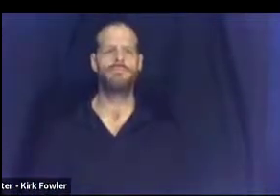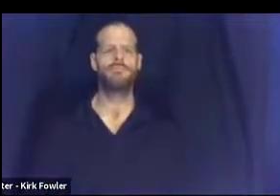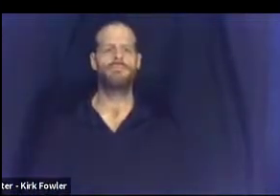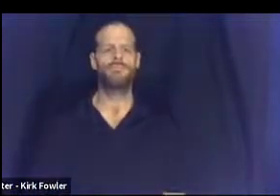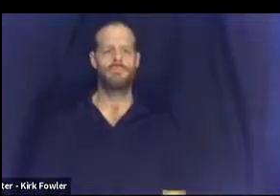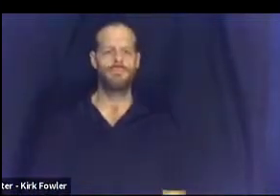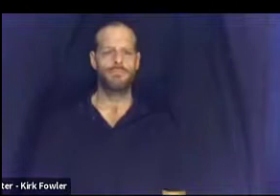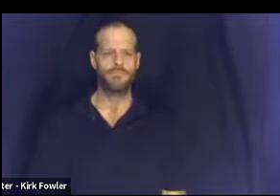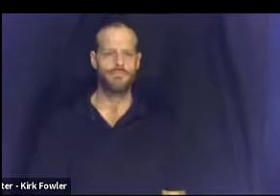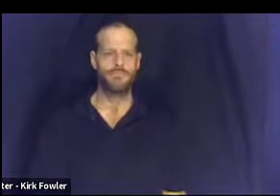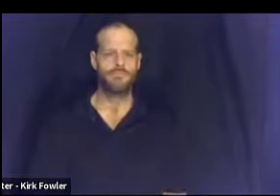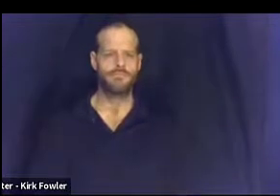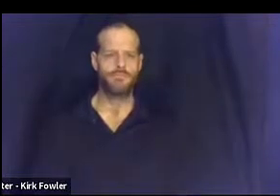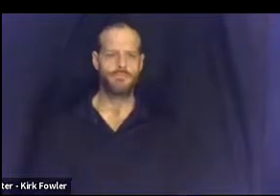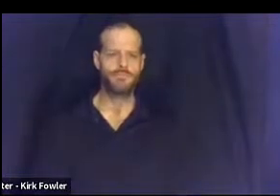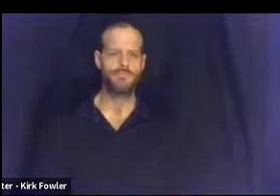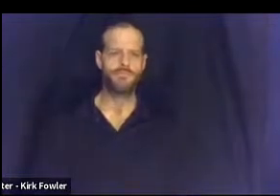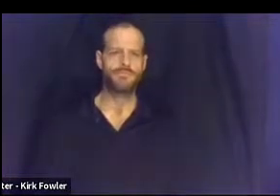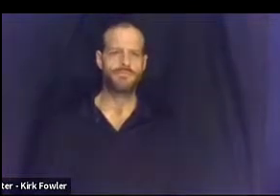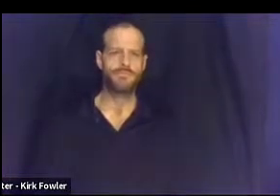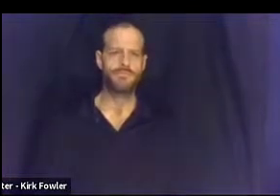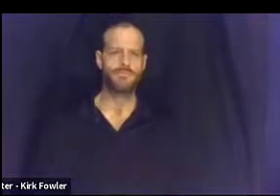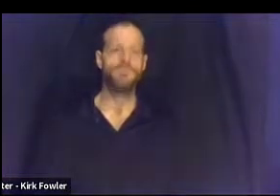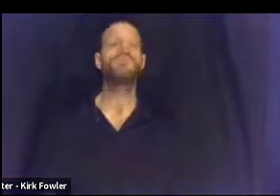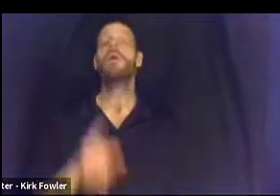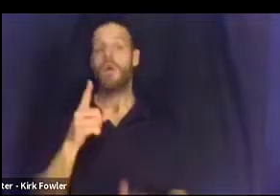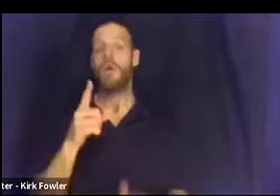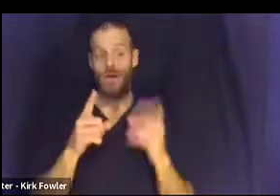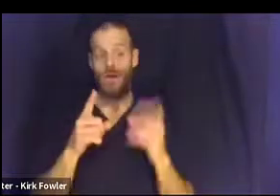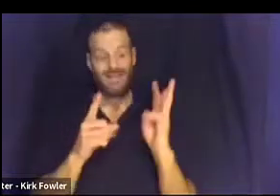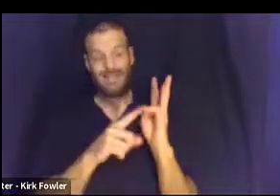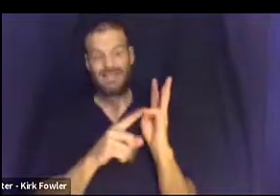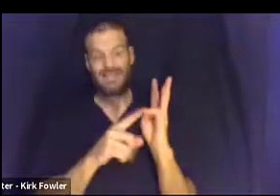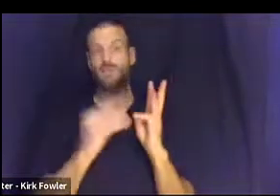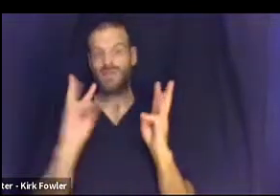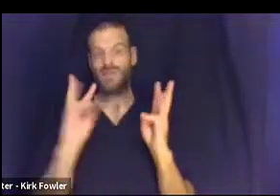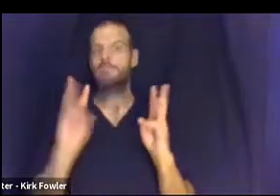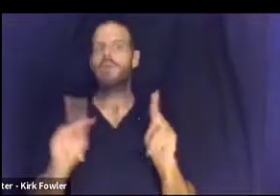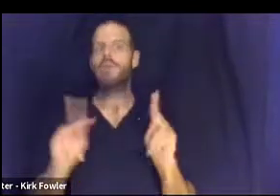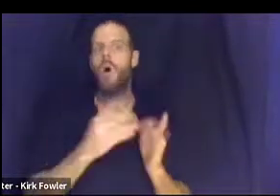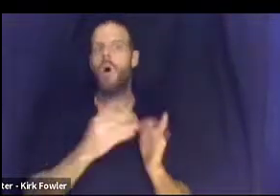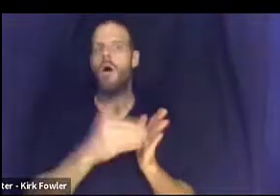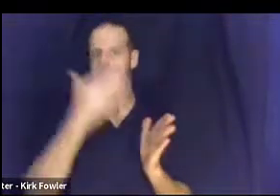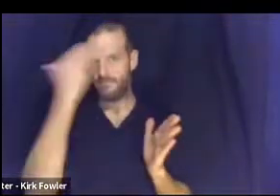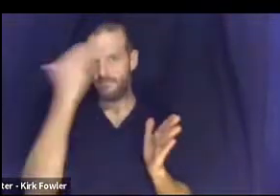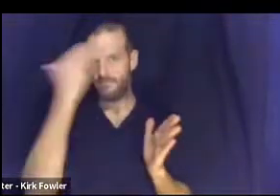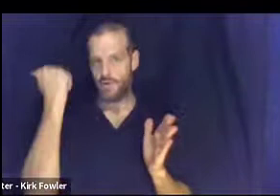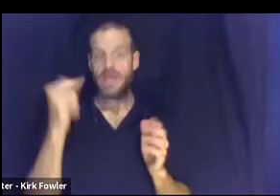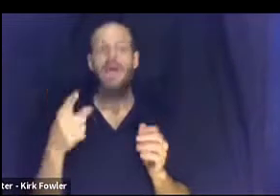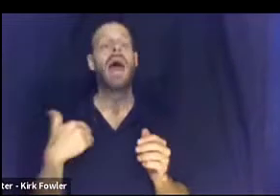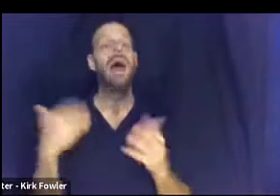And then the other one that people often forget is make sure that you have a finished box, which is just any container